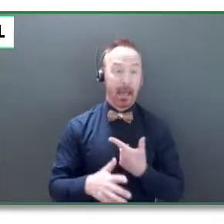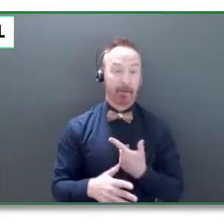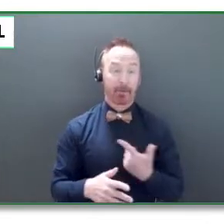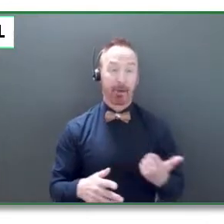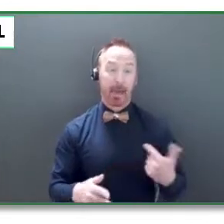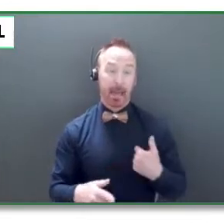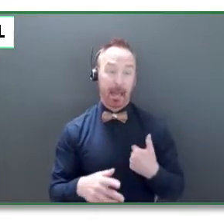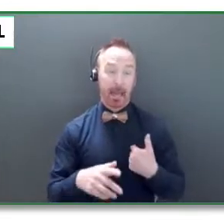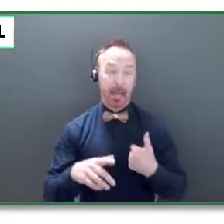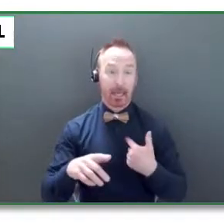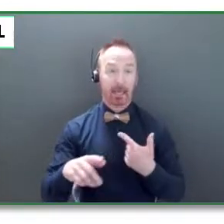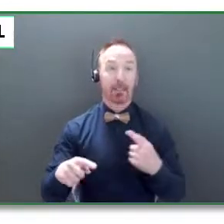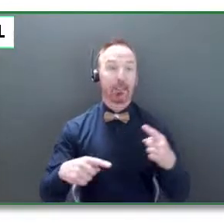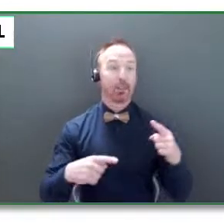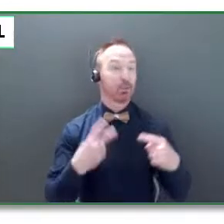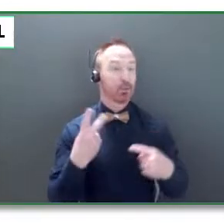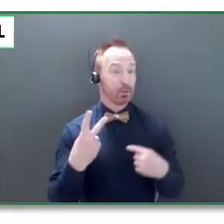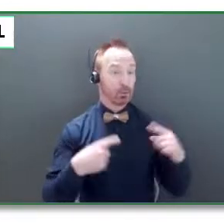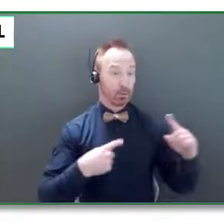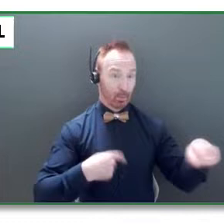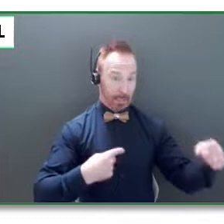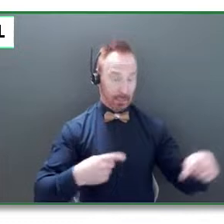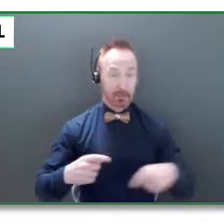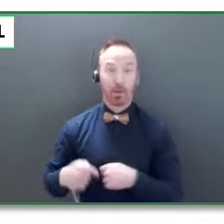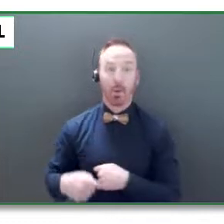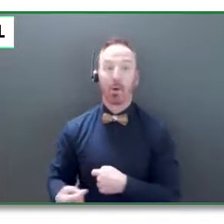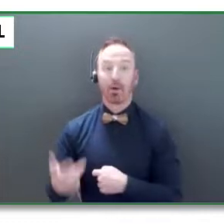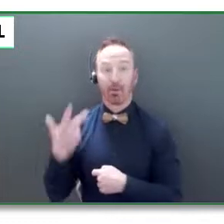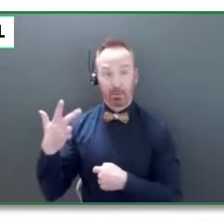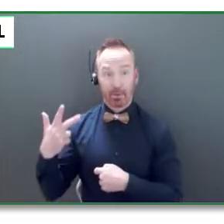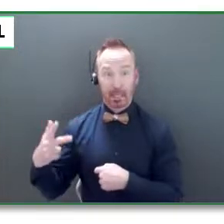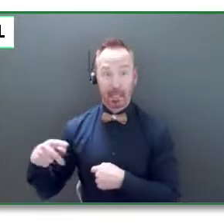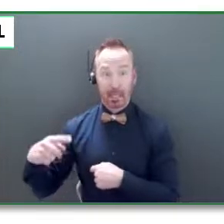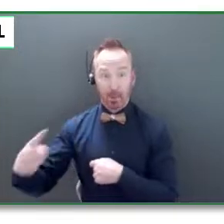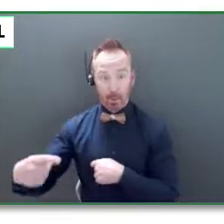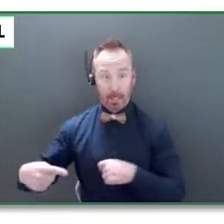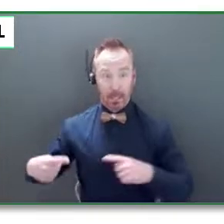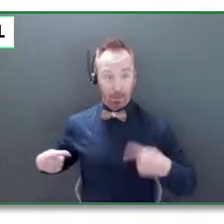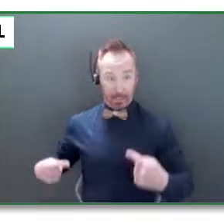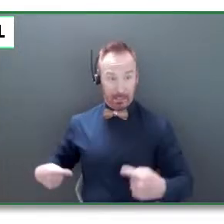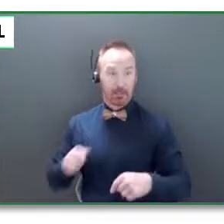an inclusive forest trail with the Inclusive by Design logo at the top.